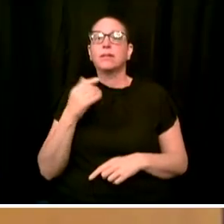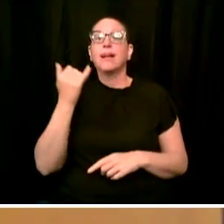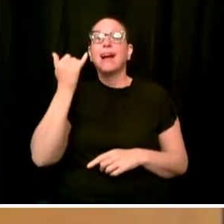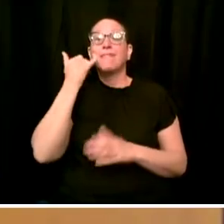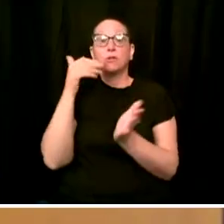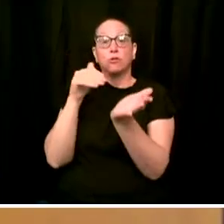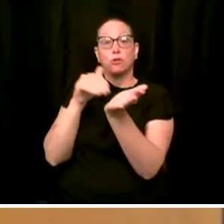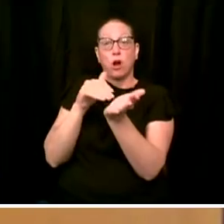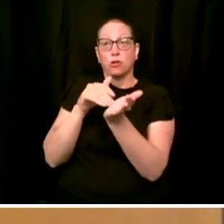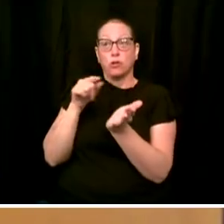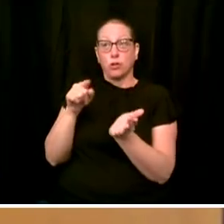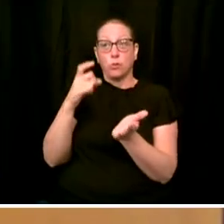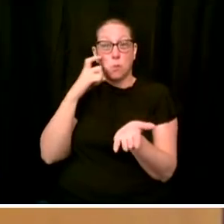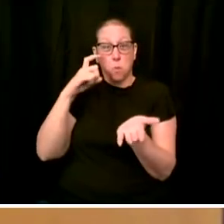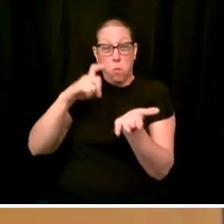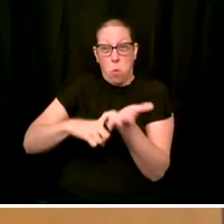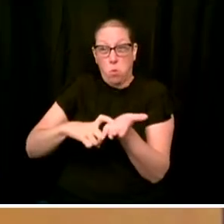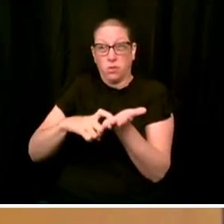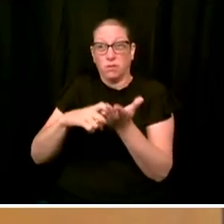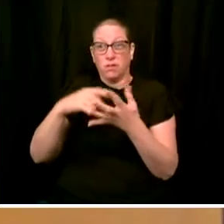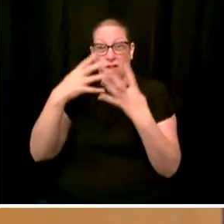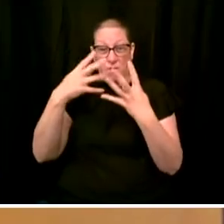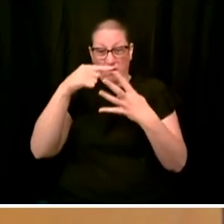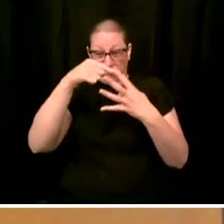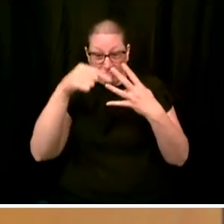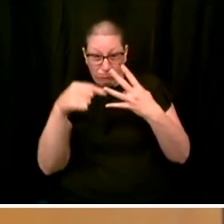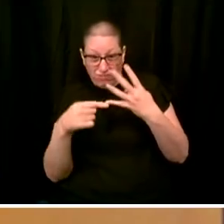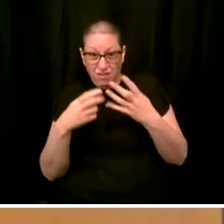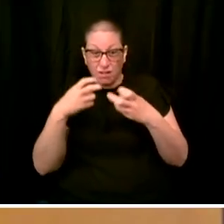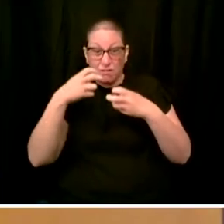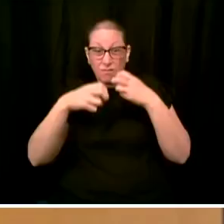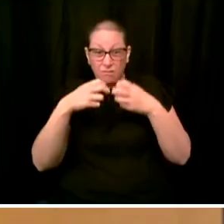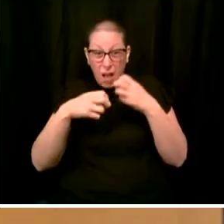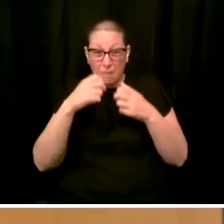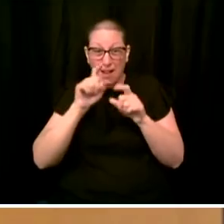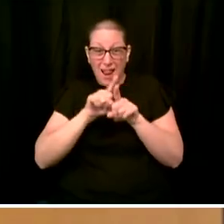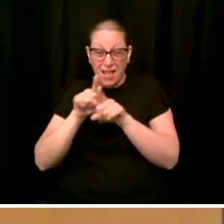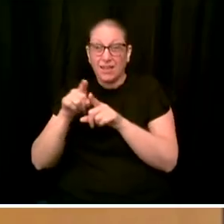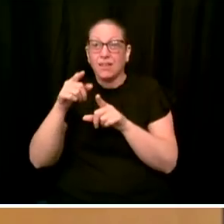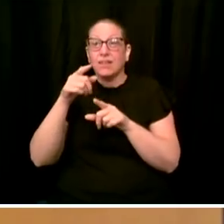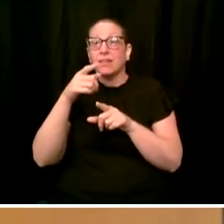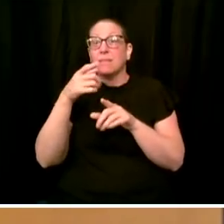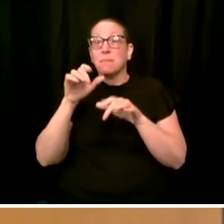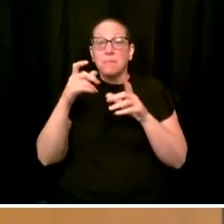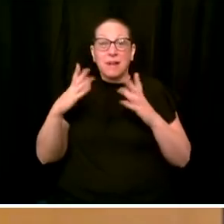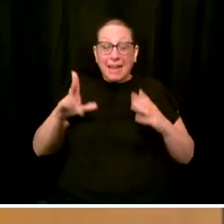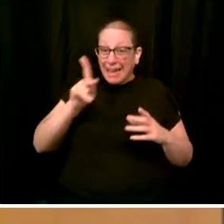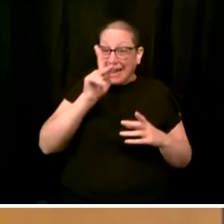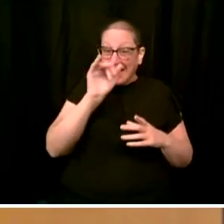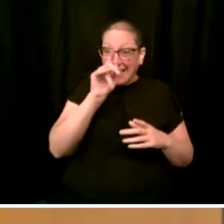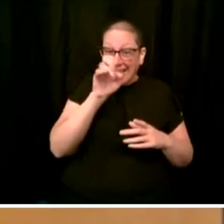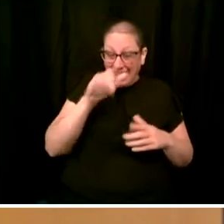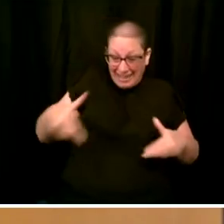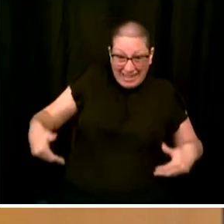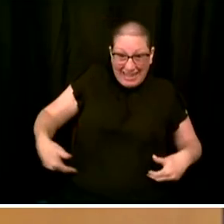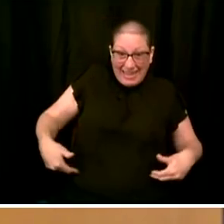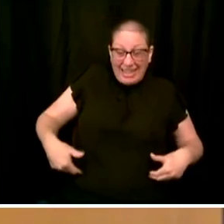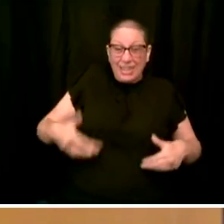GOING INTO SHOCK. THEIR HEART IS GETTING OUT. SO THIS IS SOMETHING OBVIOUSLY THAT IS